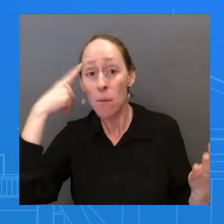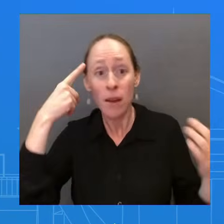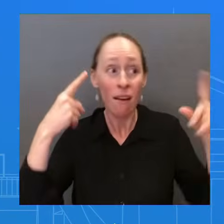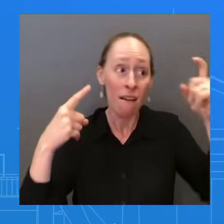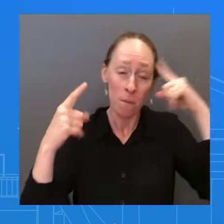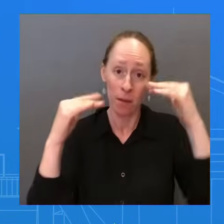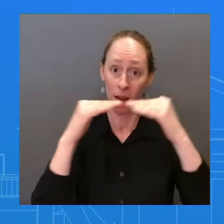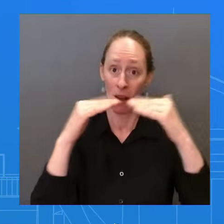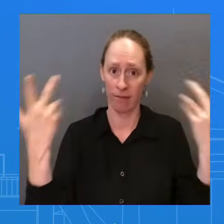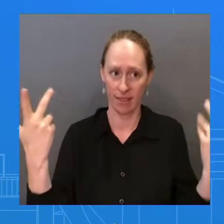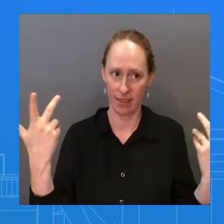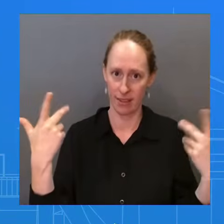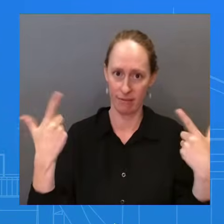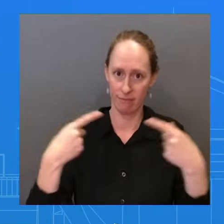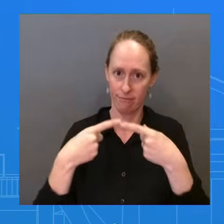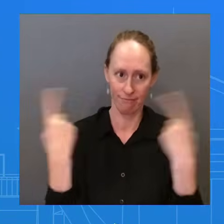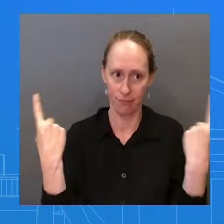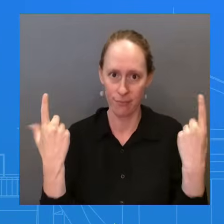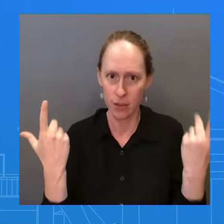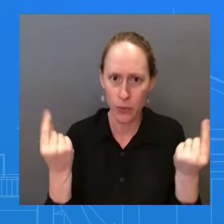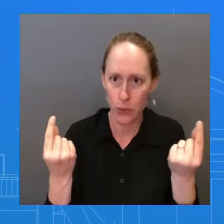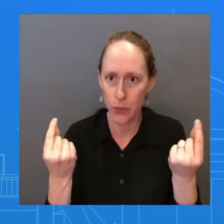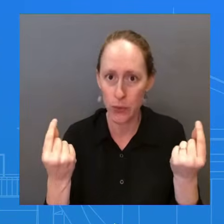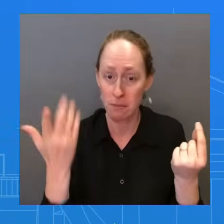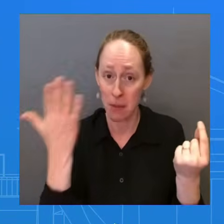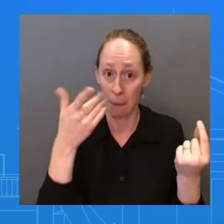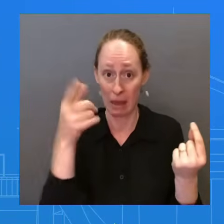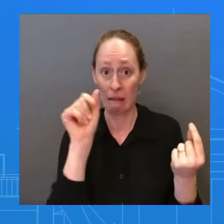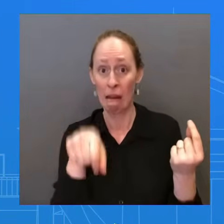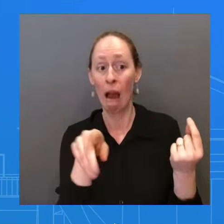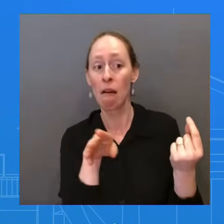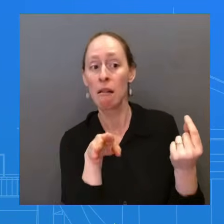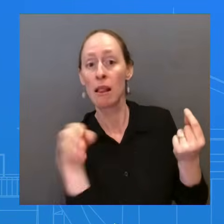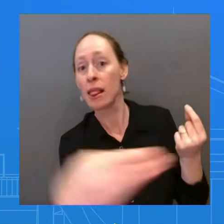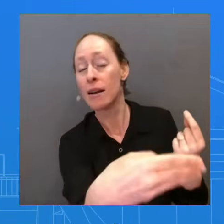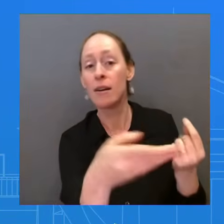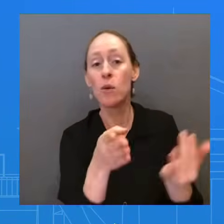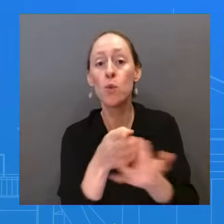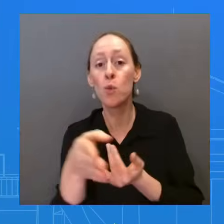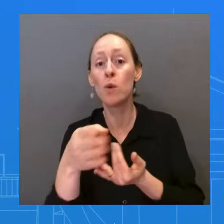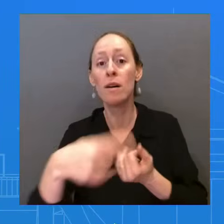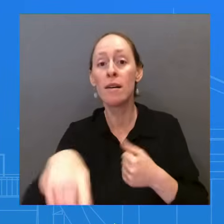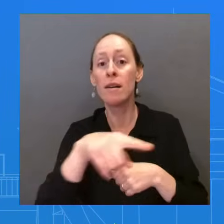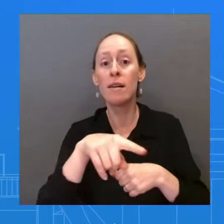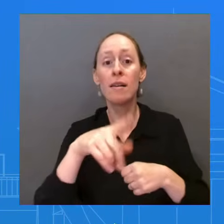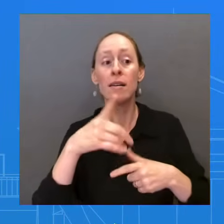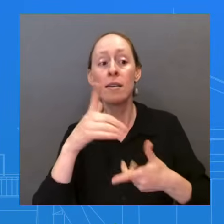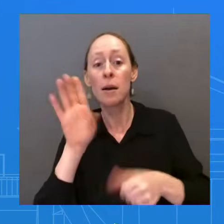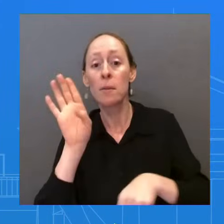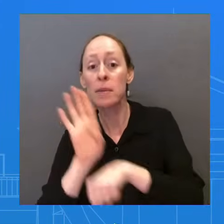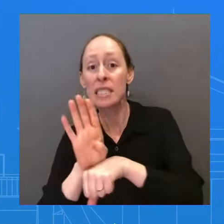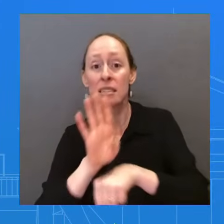might help thaw the current state of U.S.-China relations? Mr. Kirby: I don't know of any plans to reach out overtly,